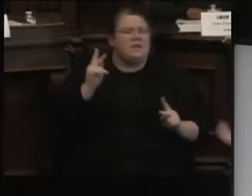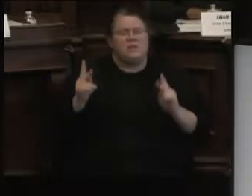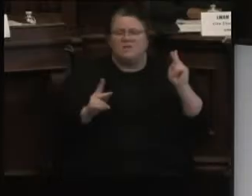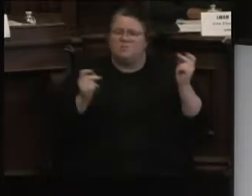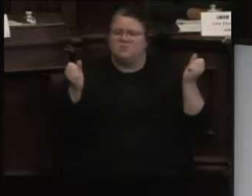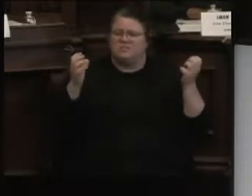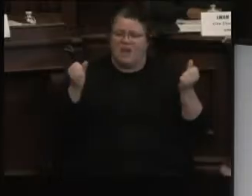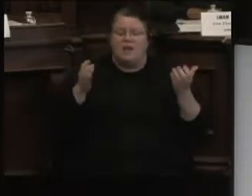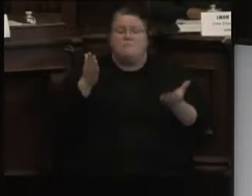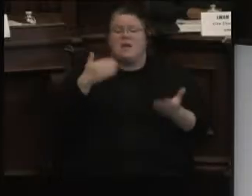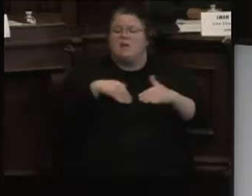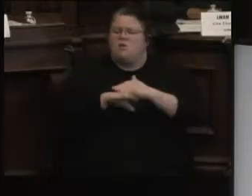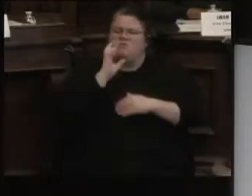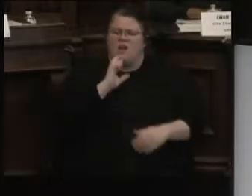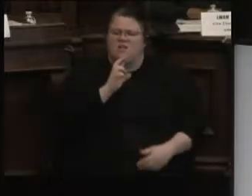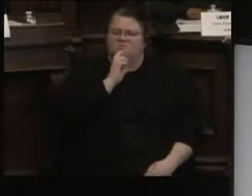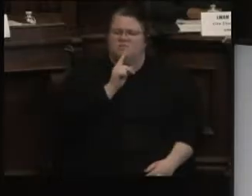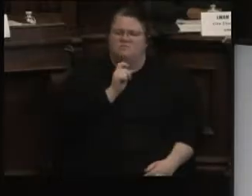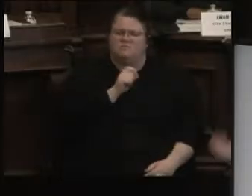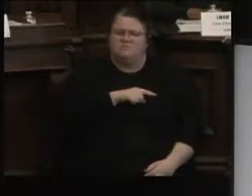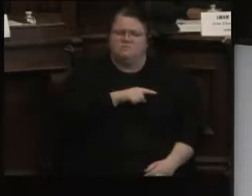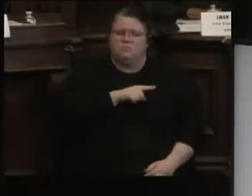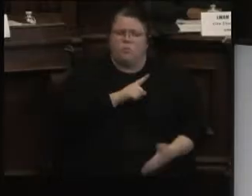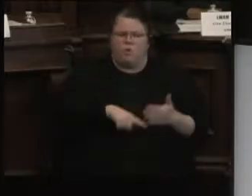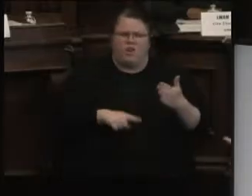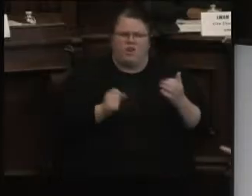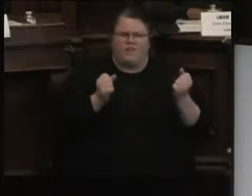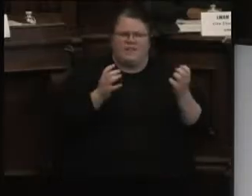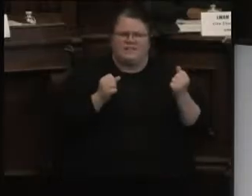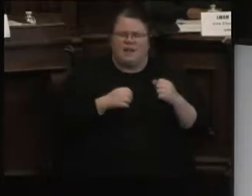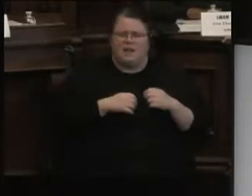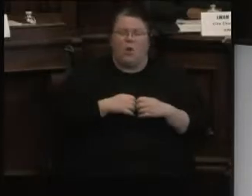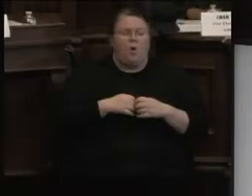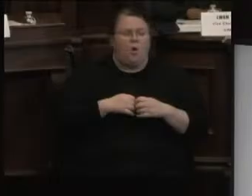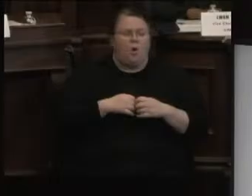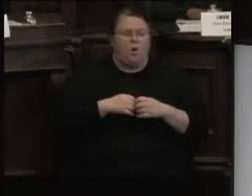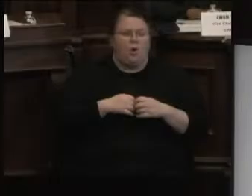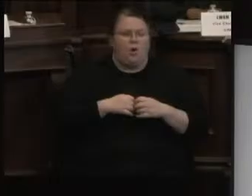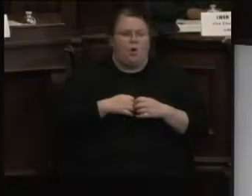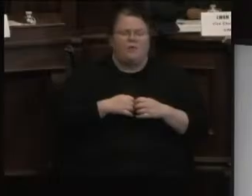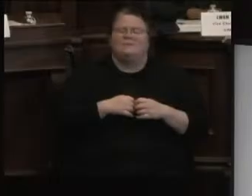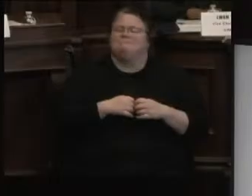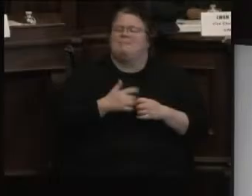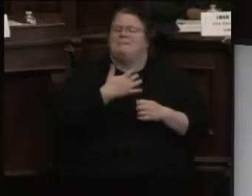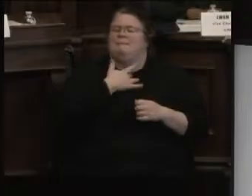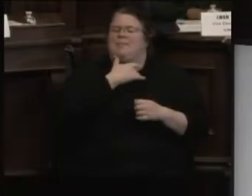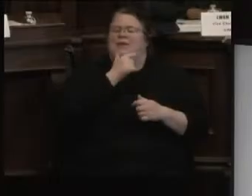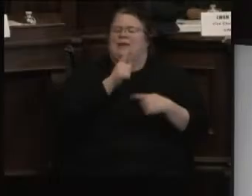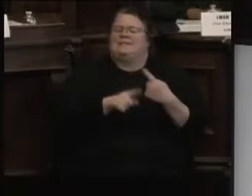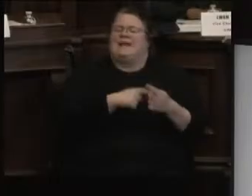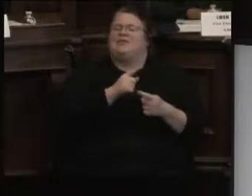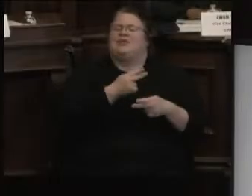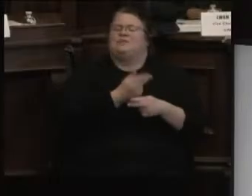language and gestures. There are many people who sign that I think I'm in a restaurant. I'm